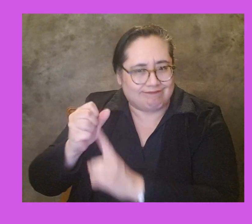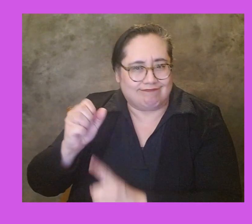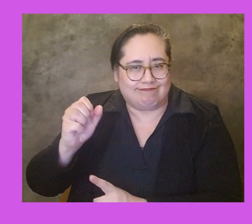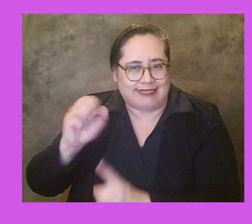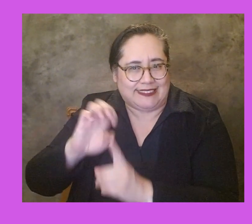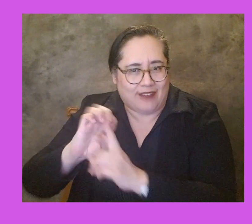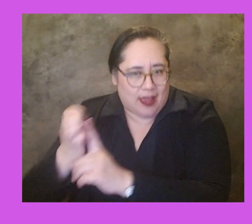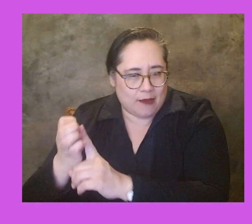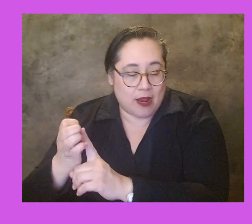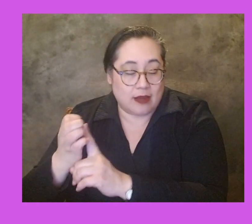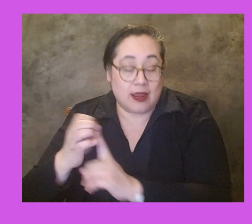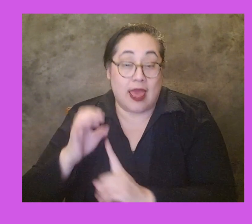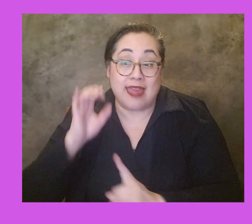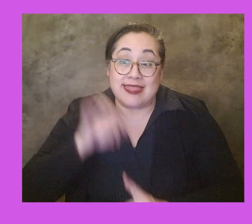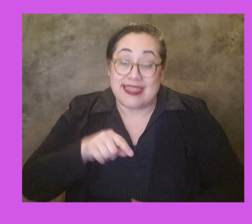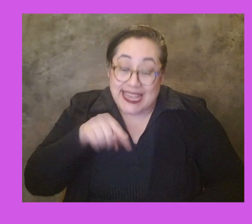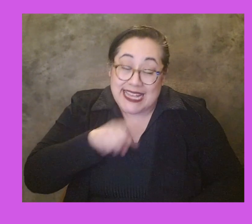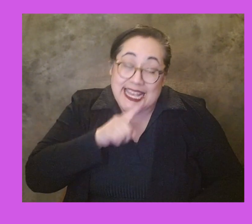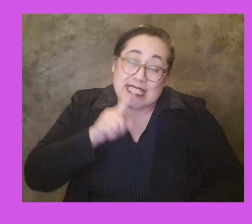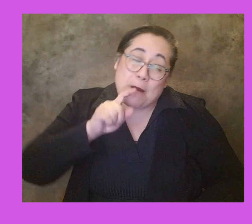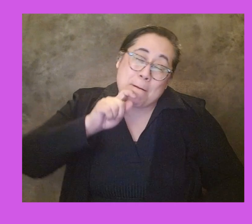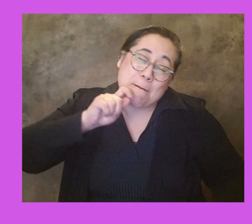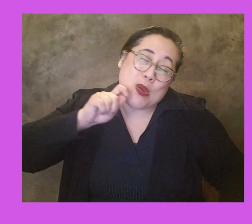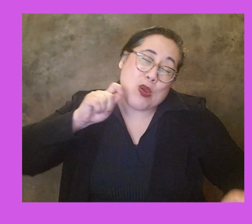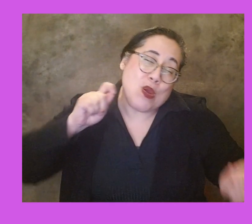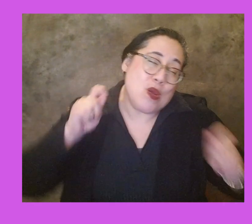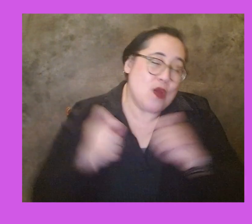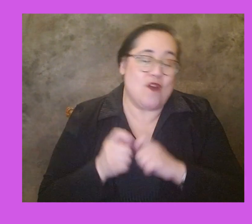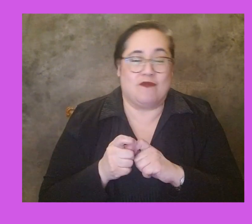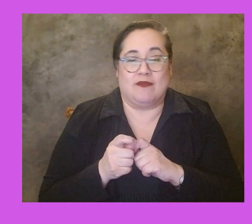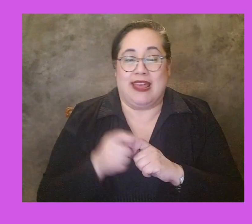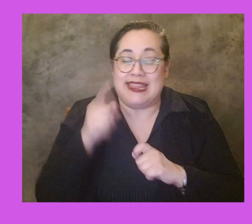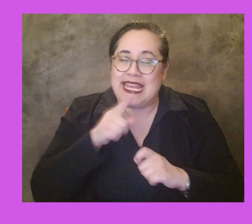to face this complexity and these different environments.